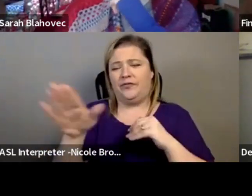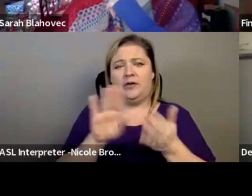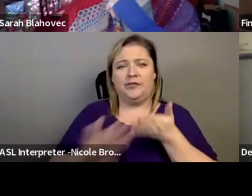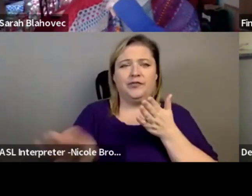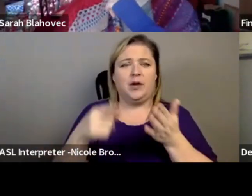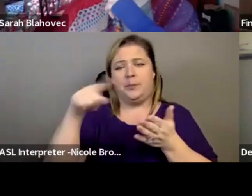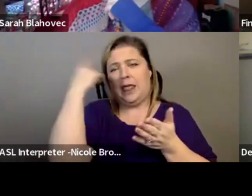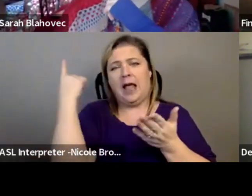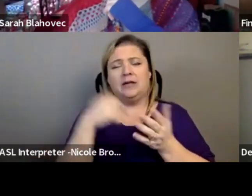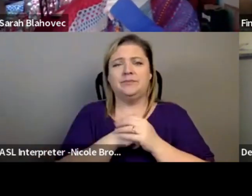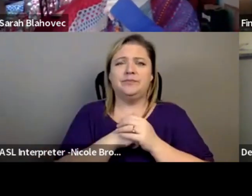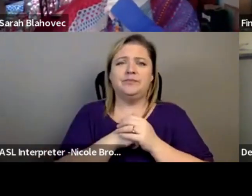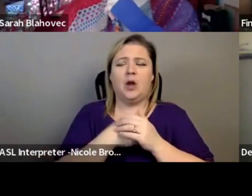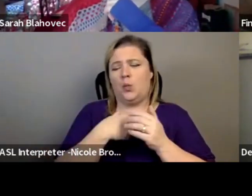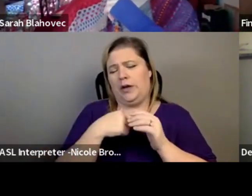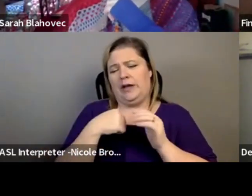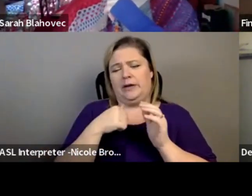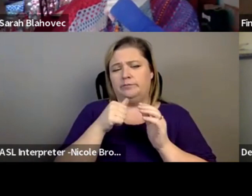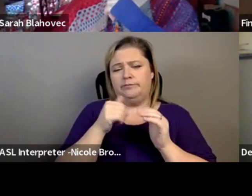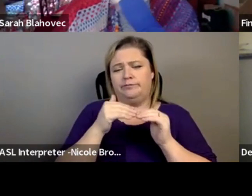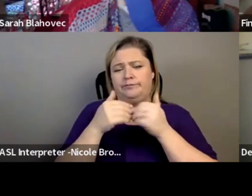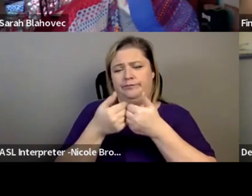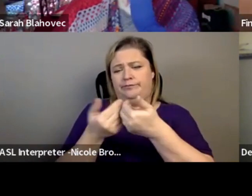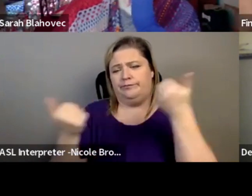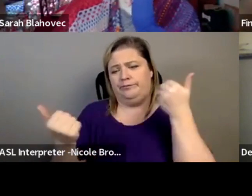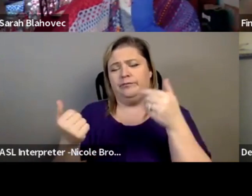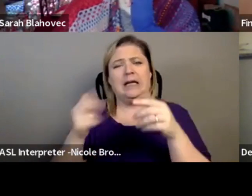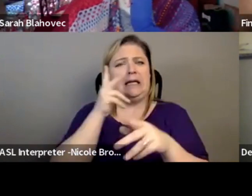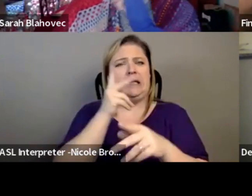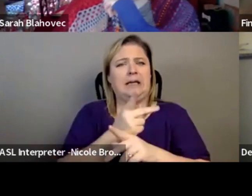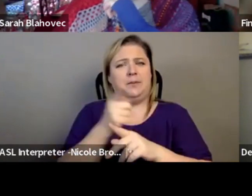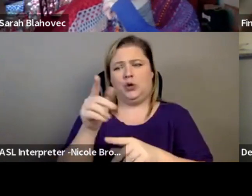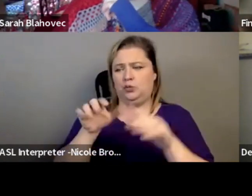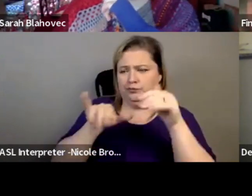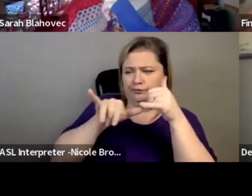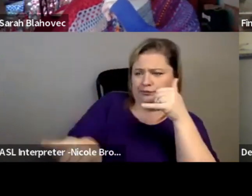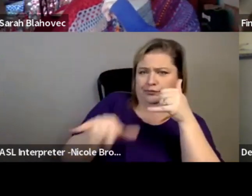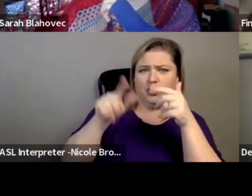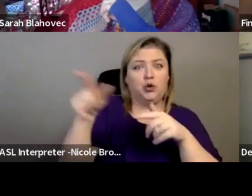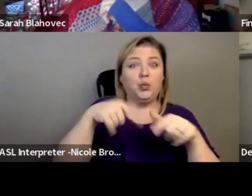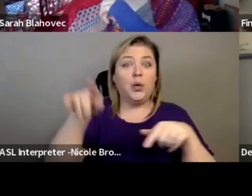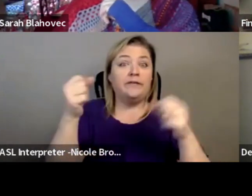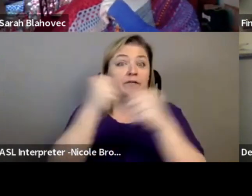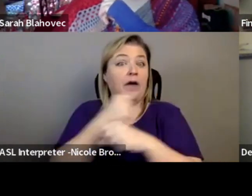you're um, we're going to make, we're going to keep you in your place, even though you went out there and fought for the United